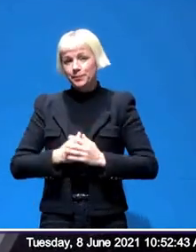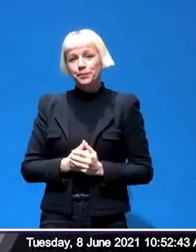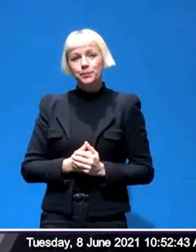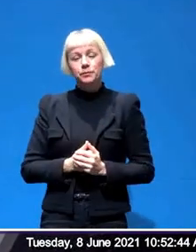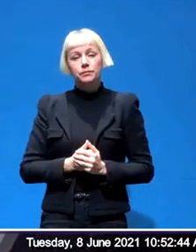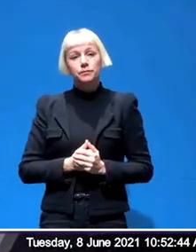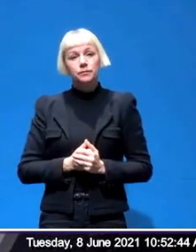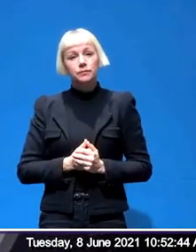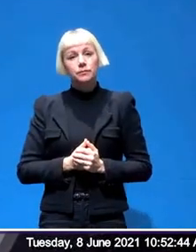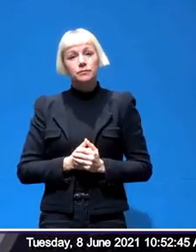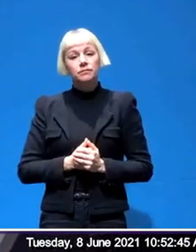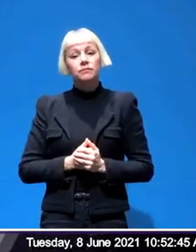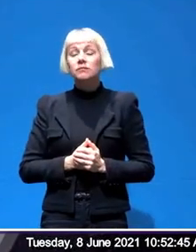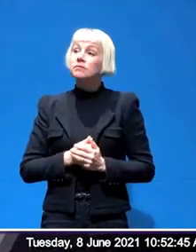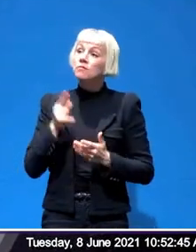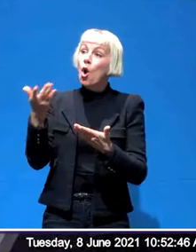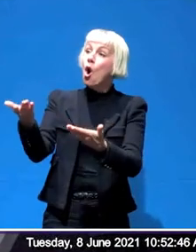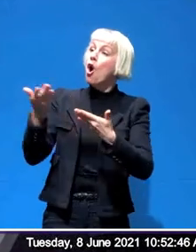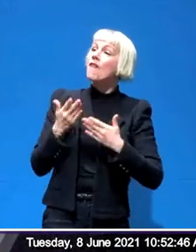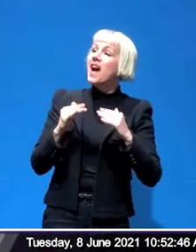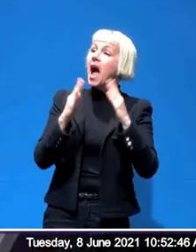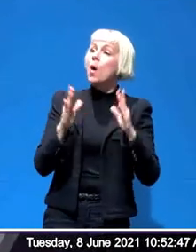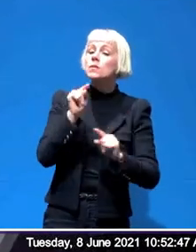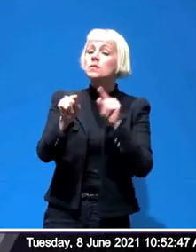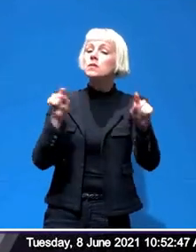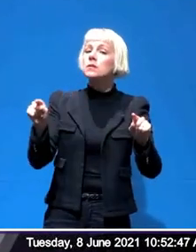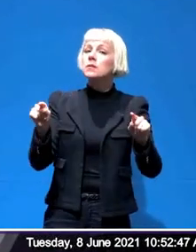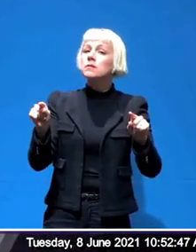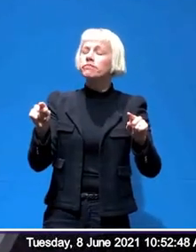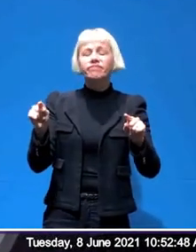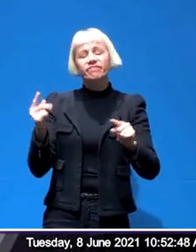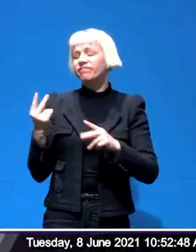Despite these offers, Graham and I decided that Daniel could not go back